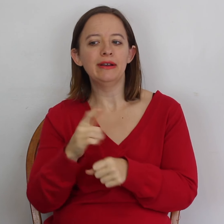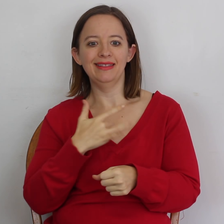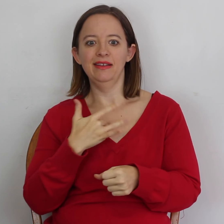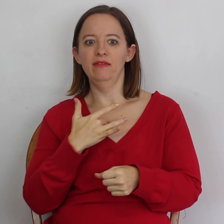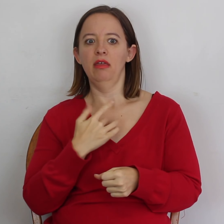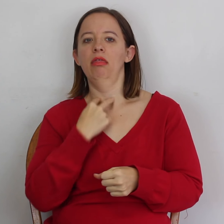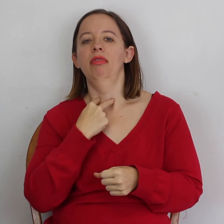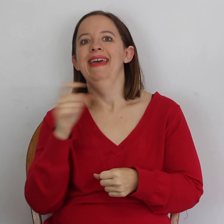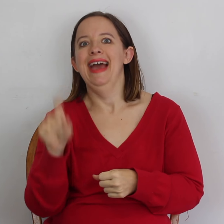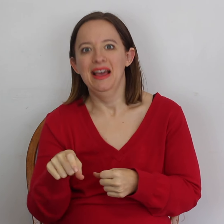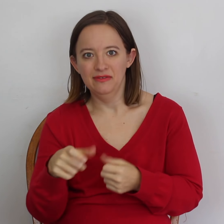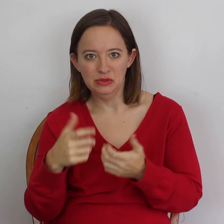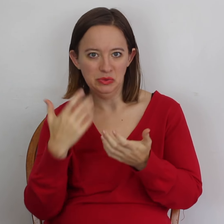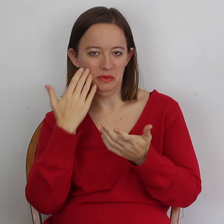and you're sent the same assignment and you don't want it. You can say no.